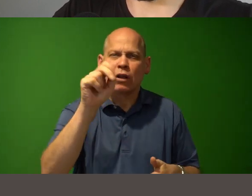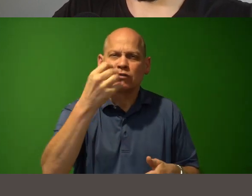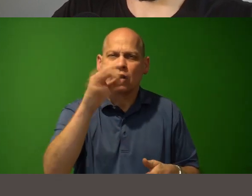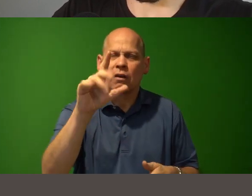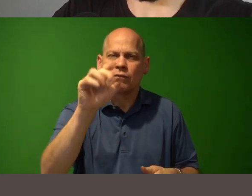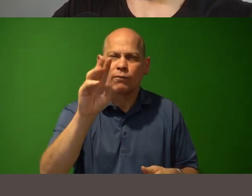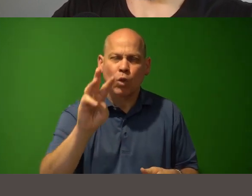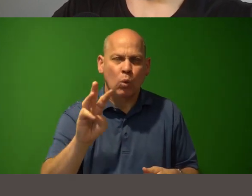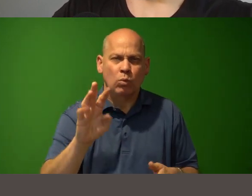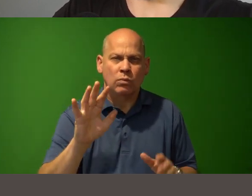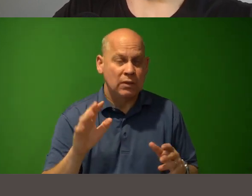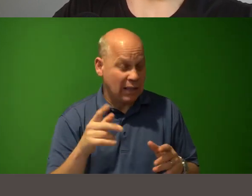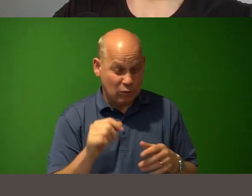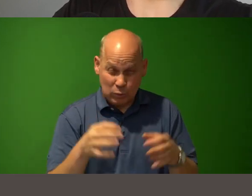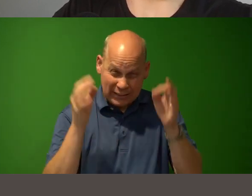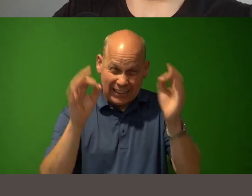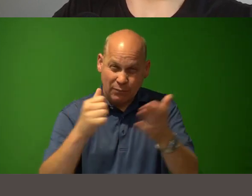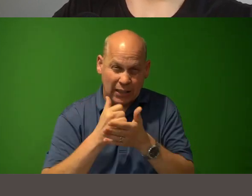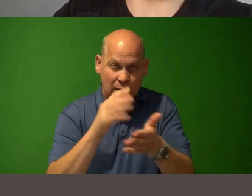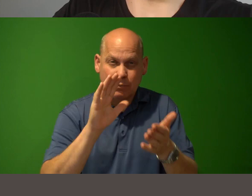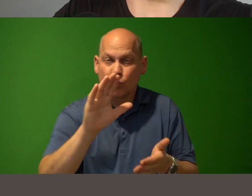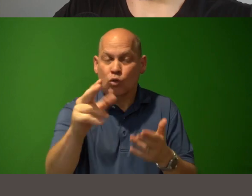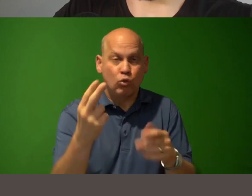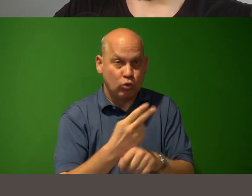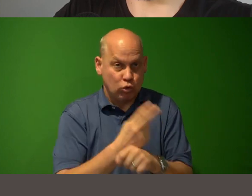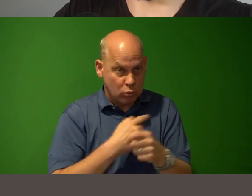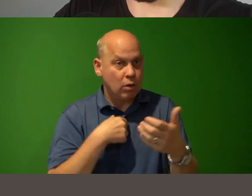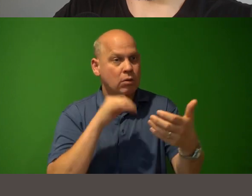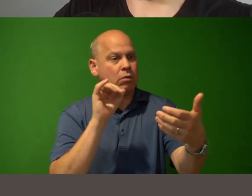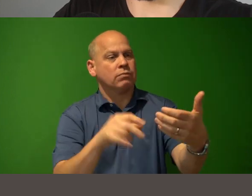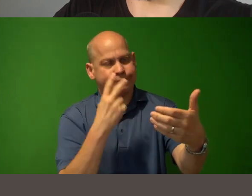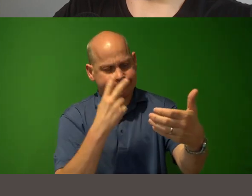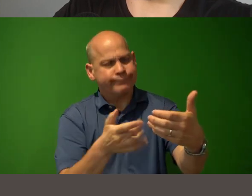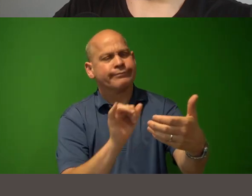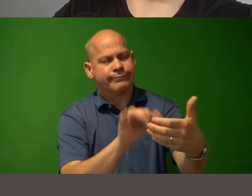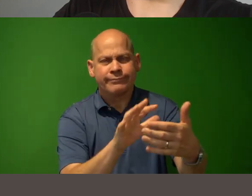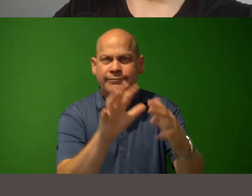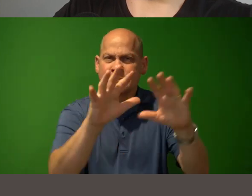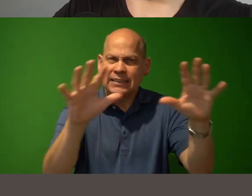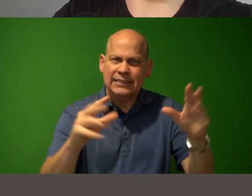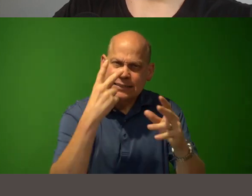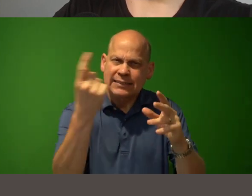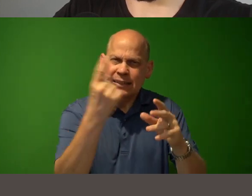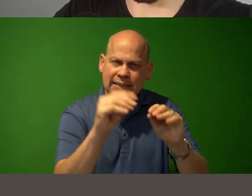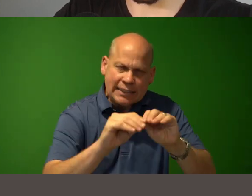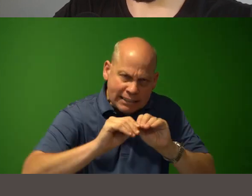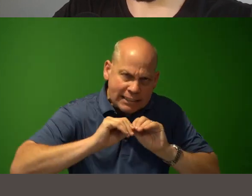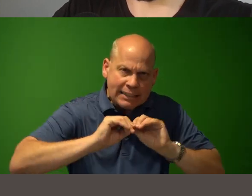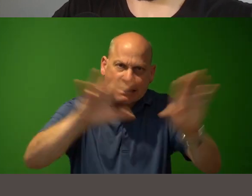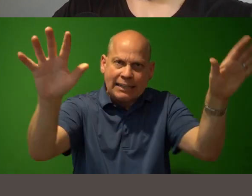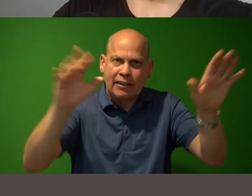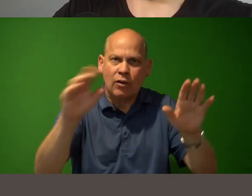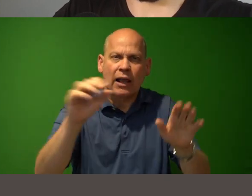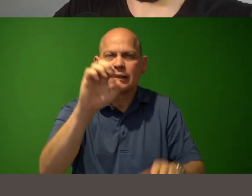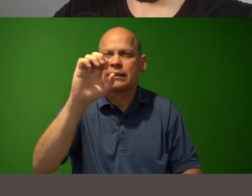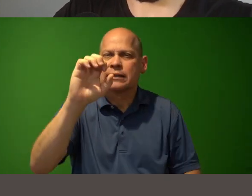And you can definitely help your users out to see something very clearly and explicitly.